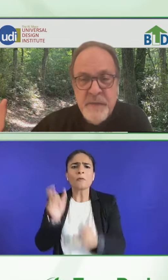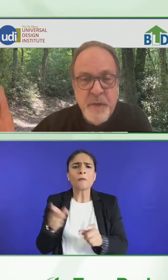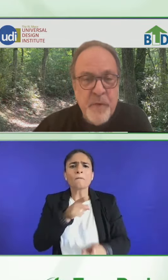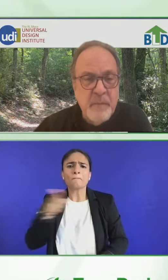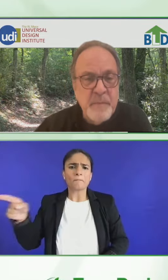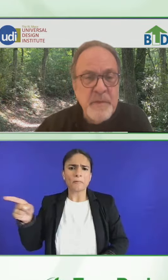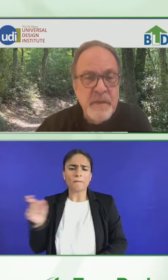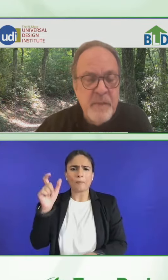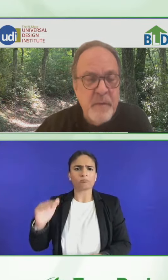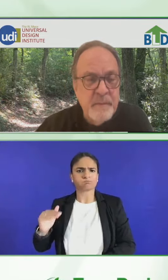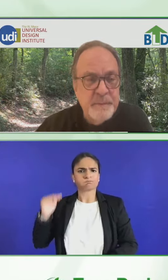sorts of other problems.